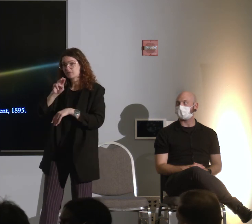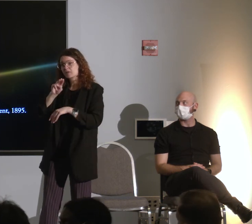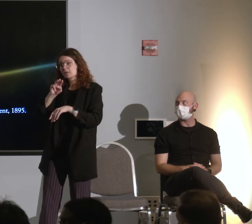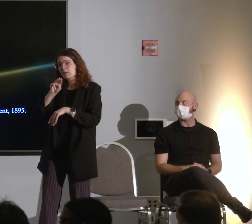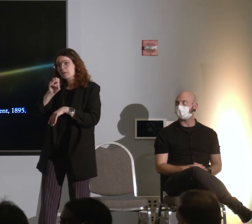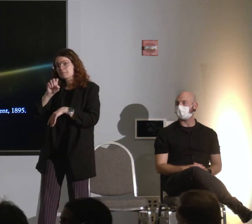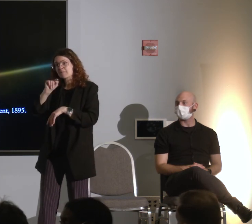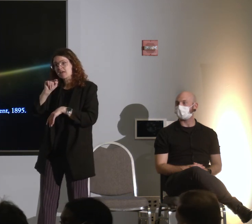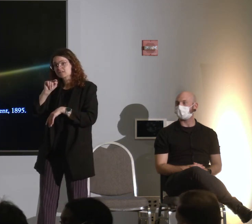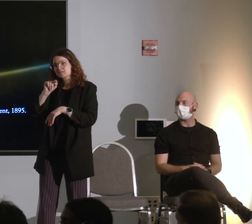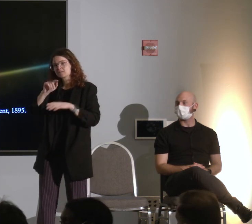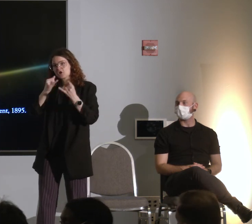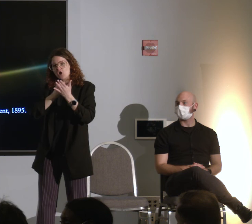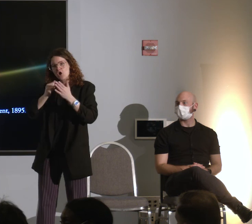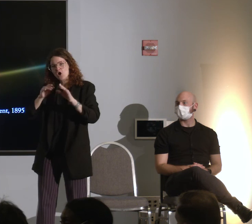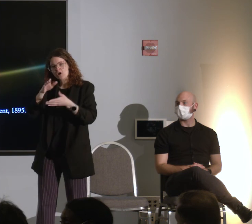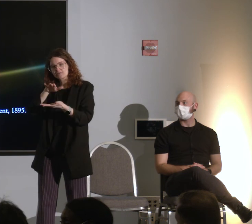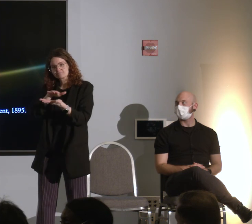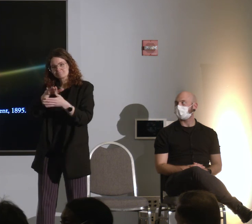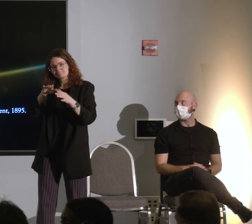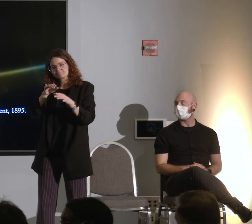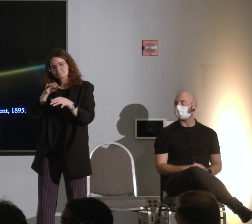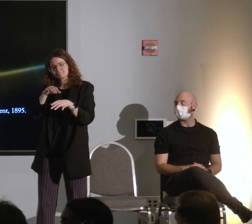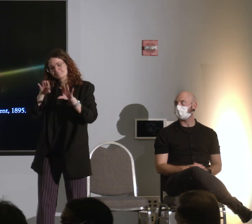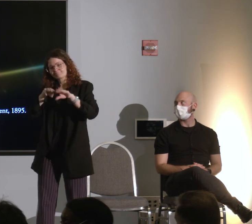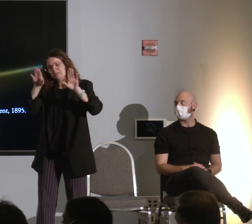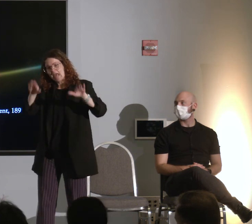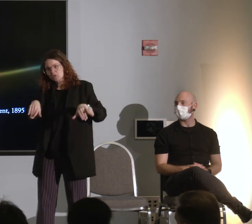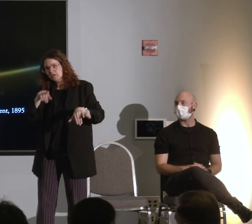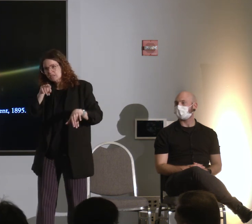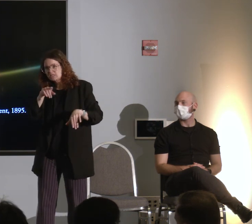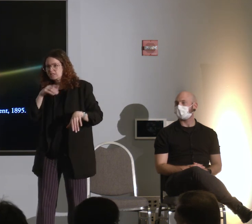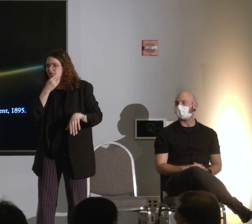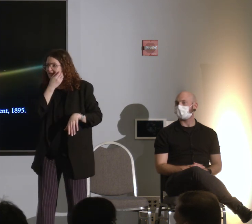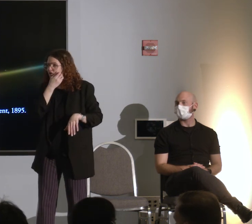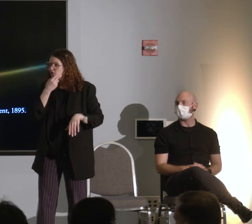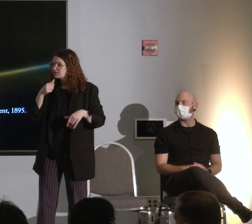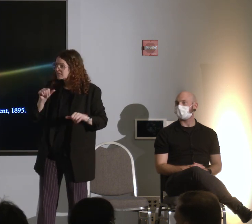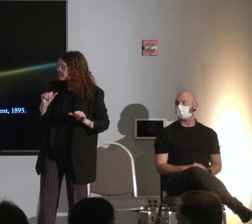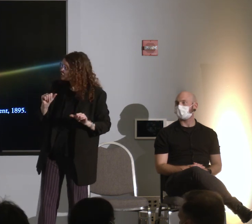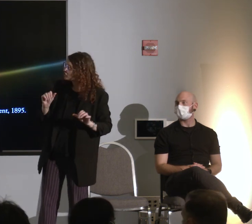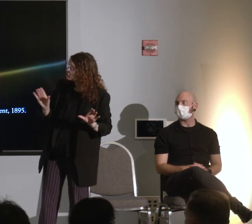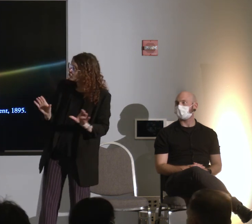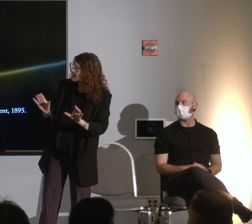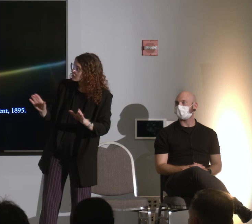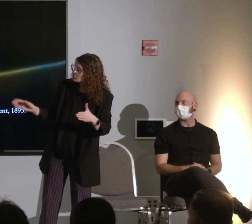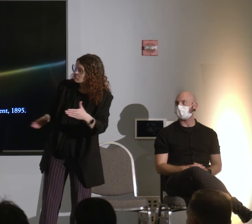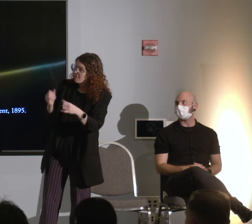of Art plunk down into Central Park? Did he have a chance to try and rail against it or what?